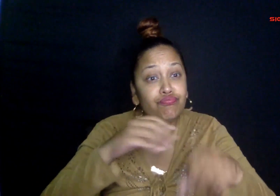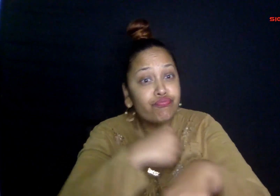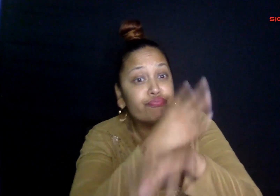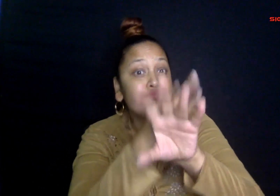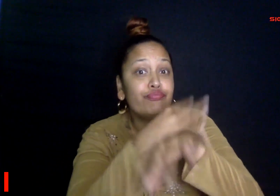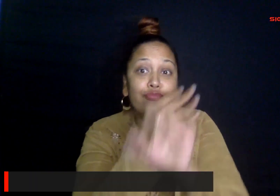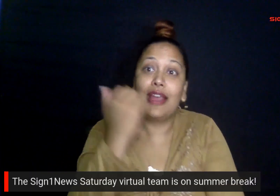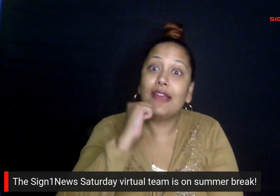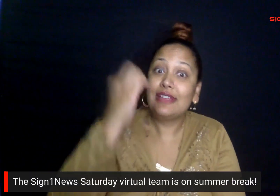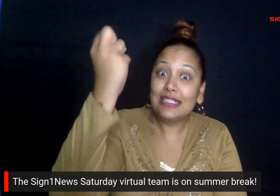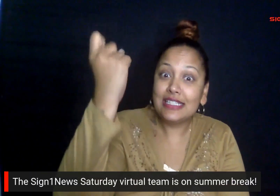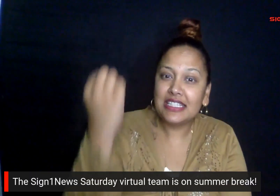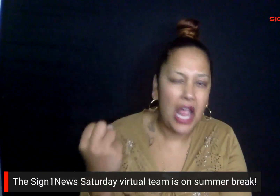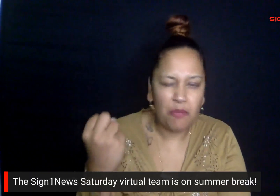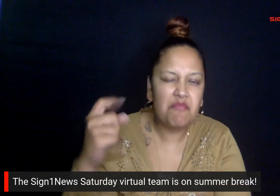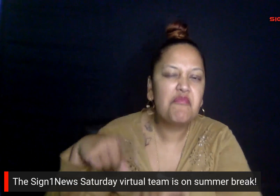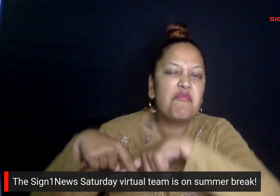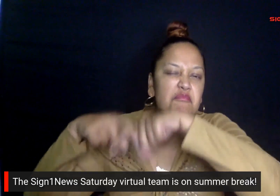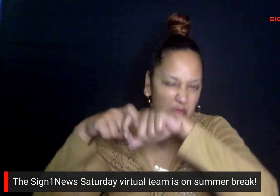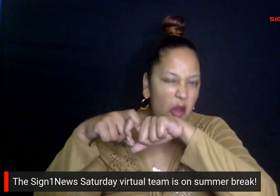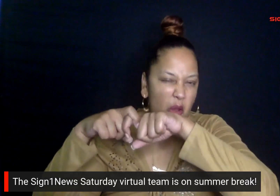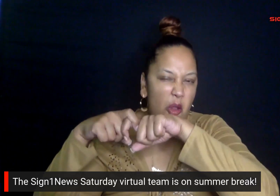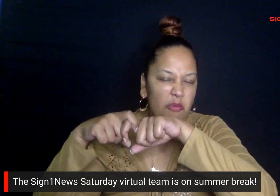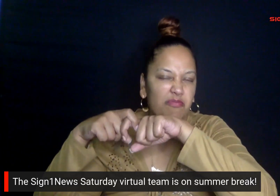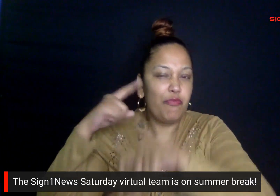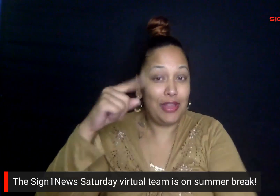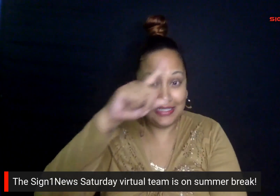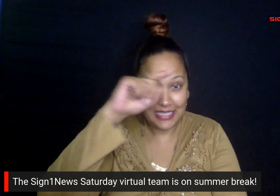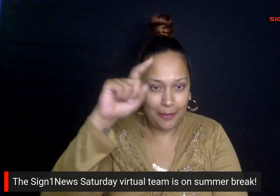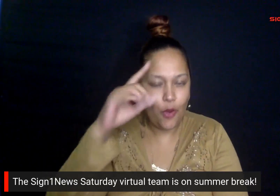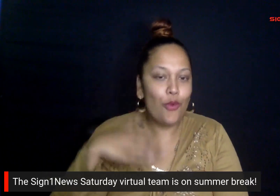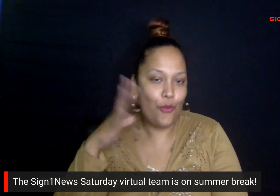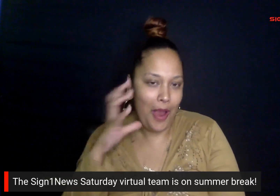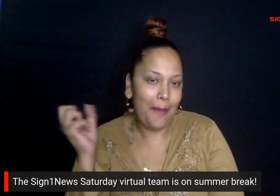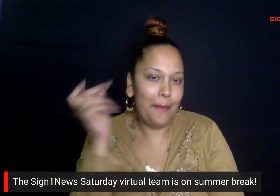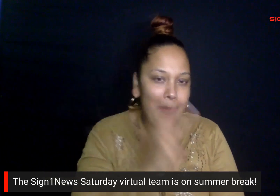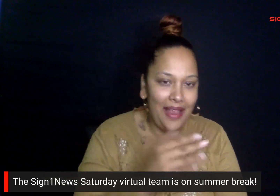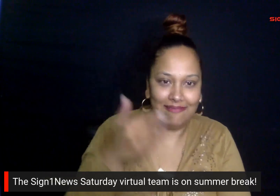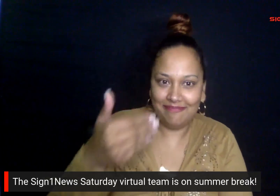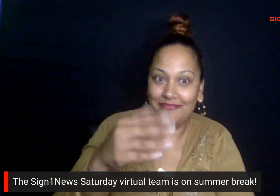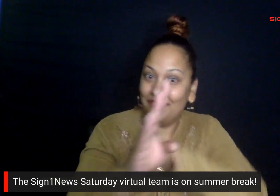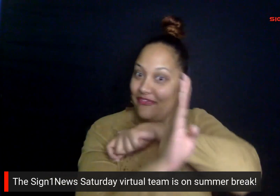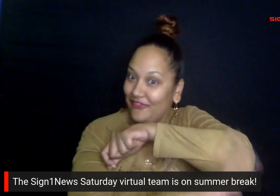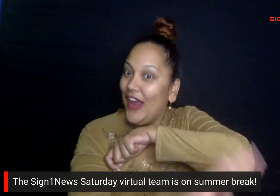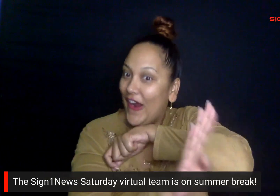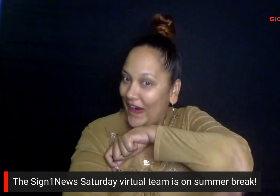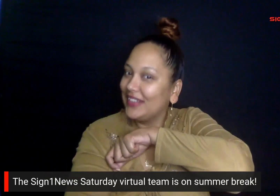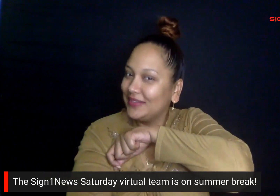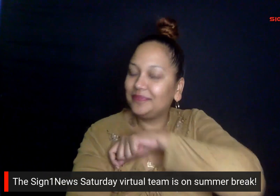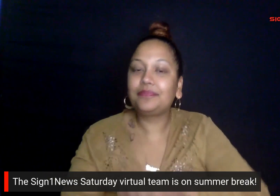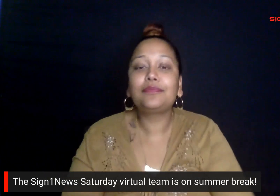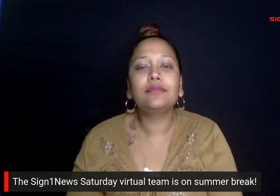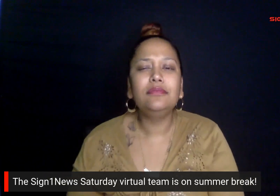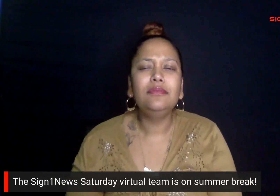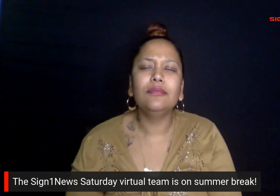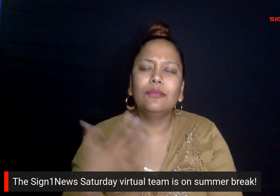through Friday and a reminder of the Sign1News Saturday virtual show team is taking a break